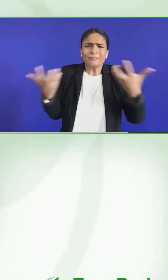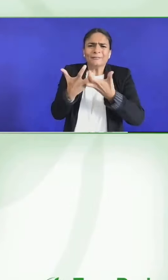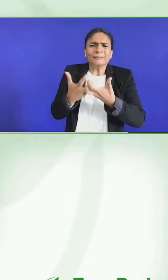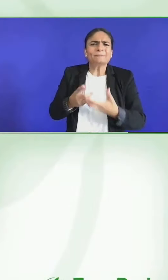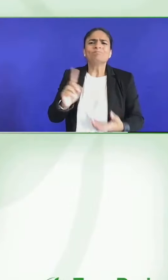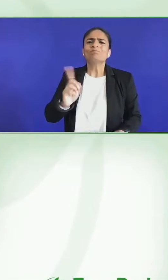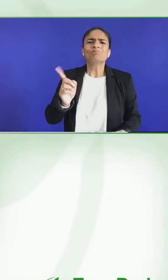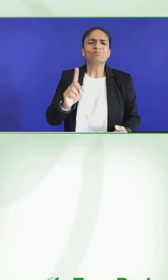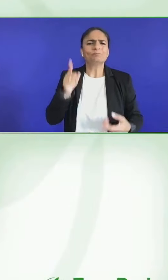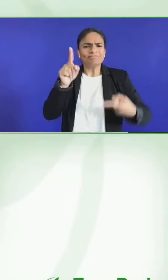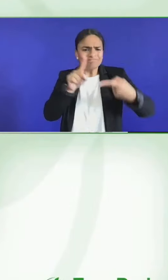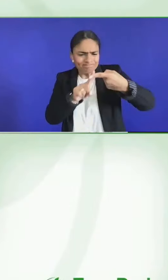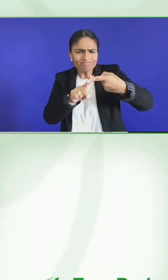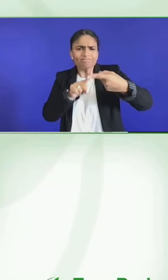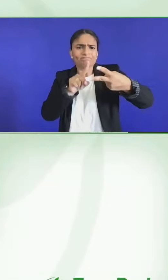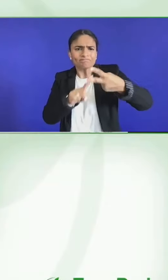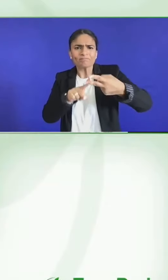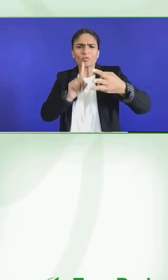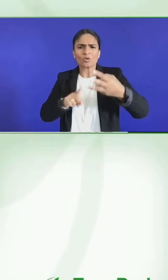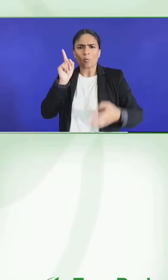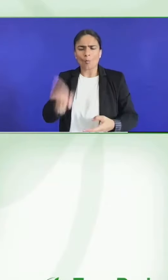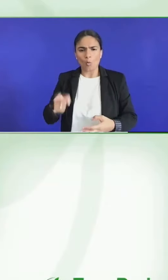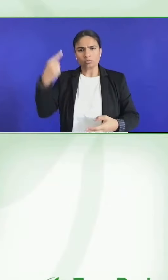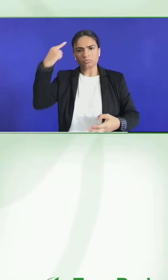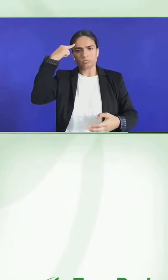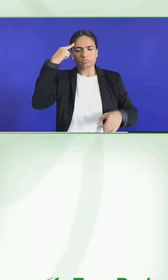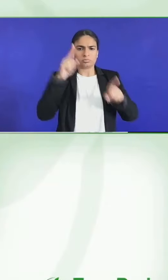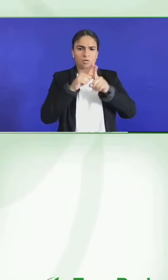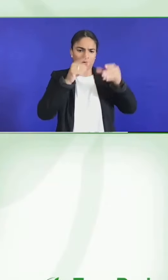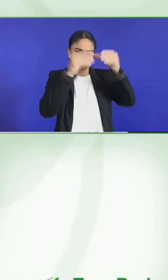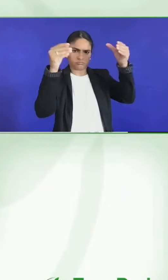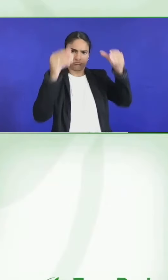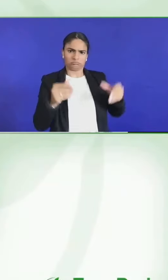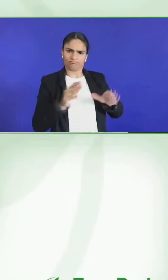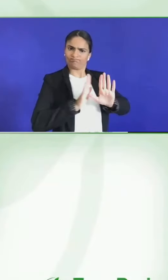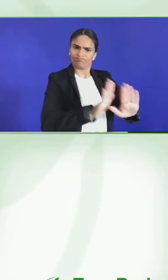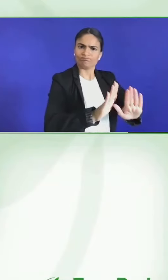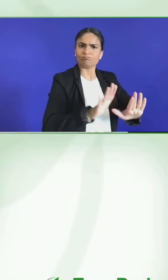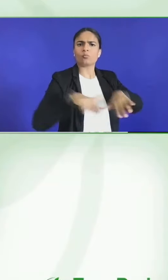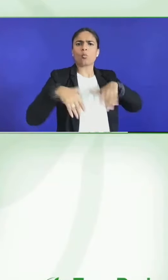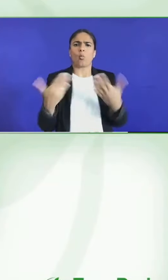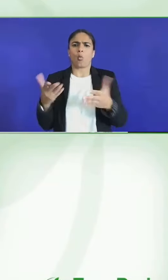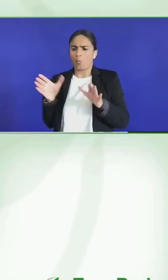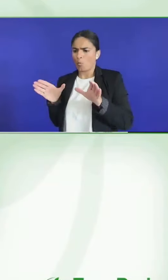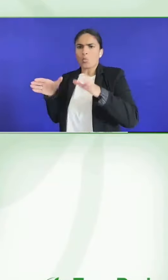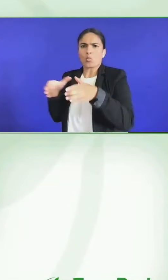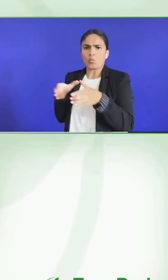impairment in order to access services, for example we have an